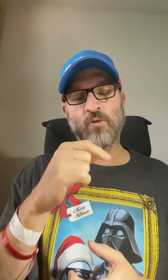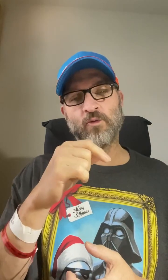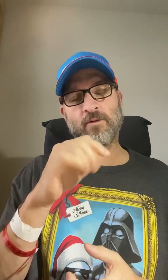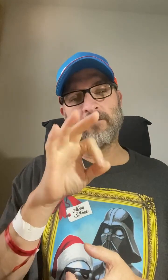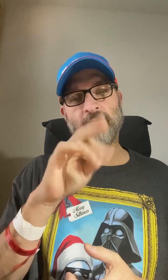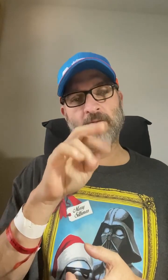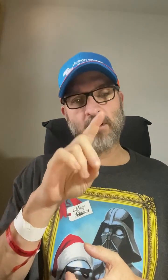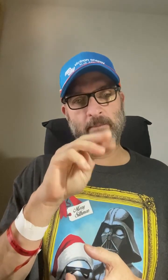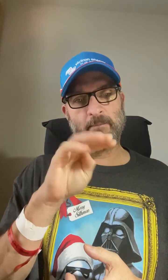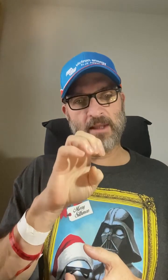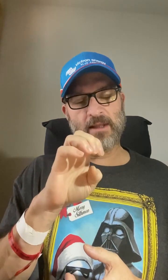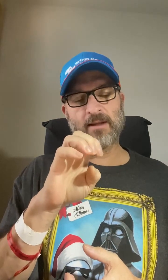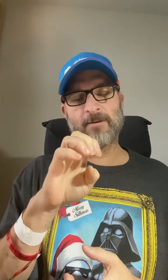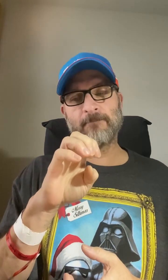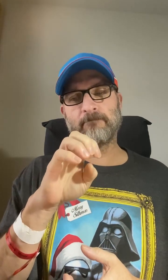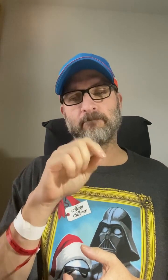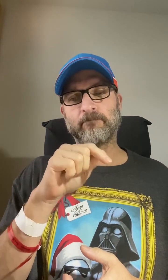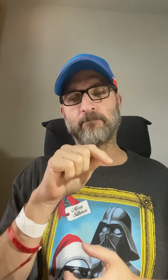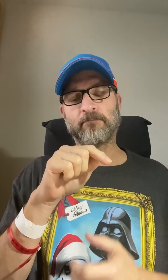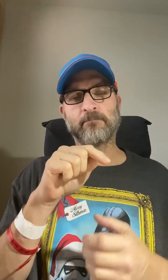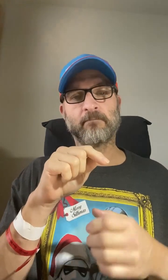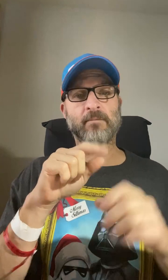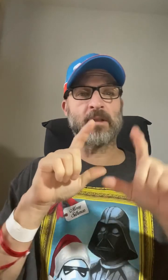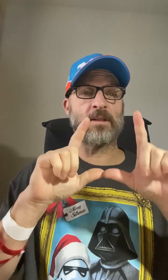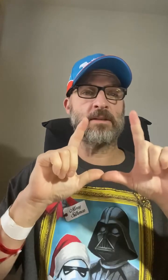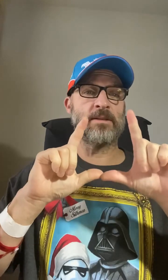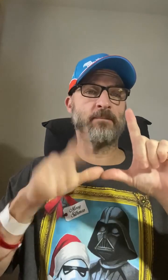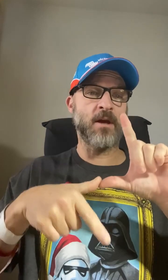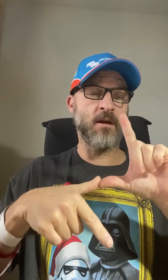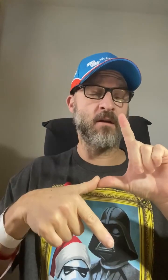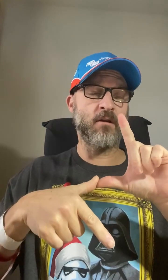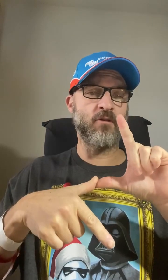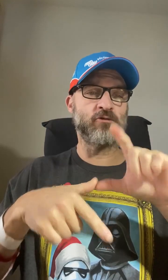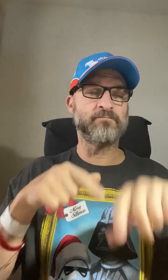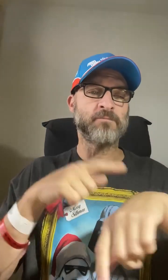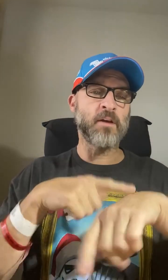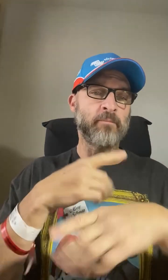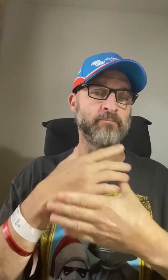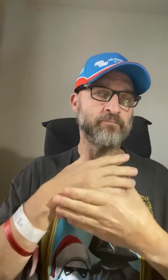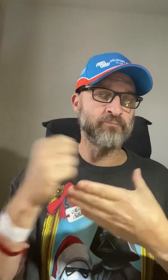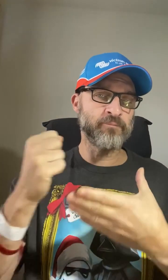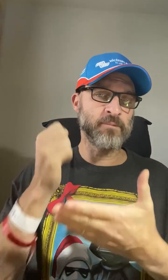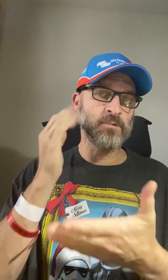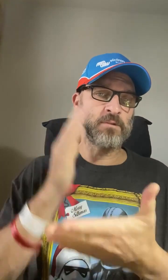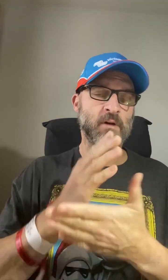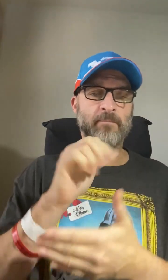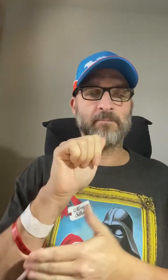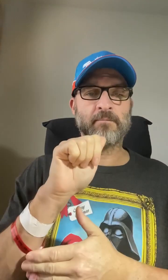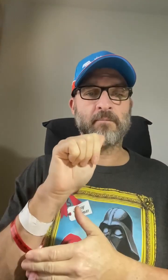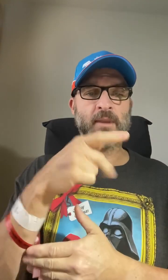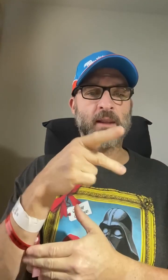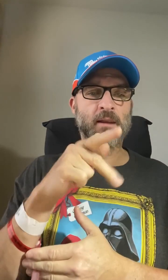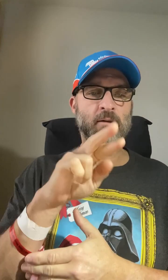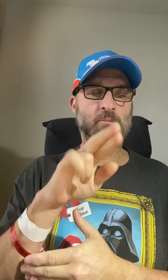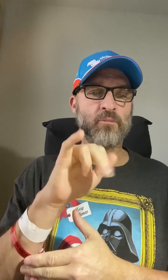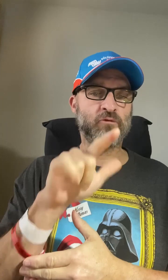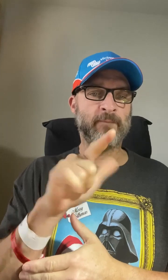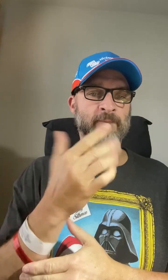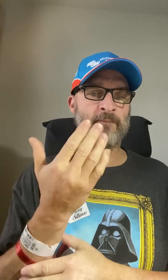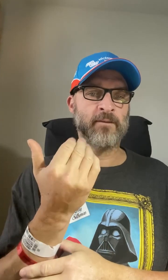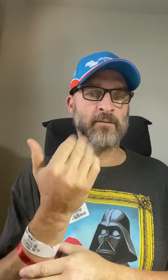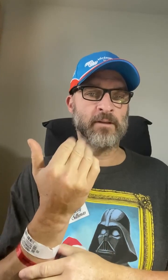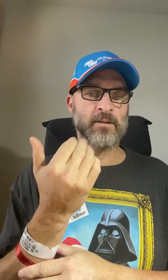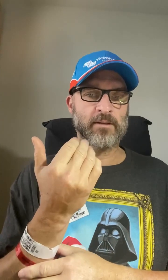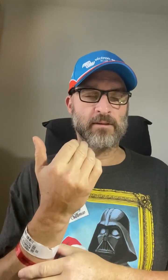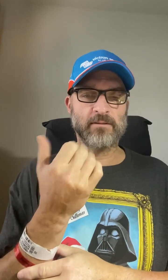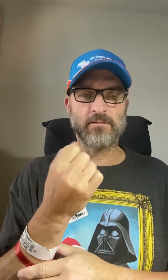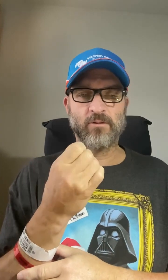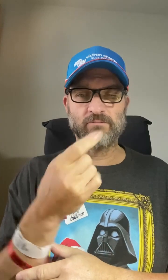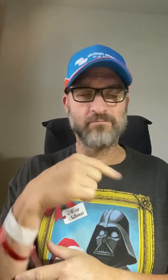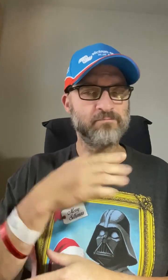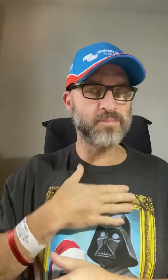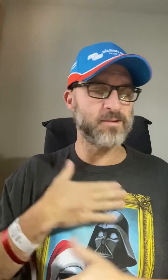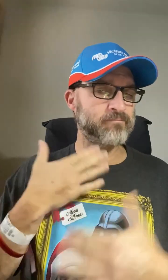GoFundMe expires .. deadline runs out stops on April 15, 2024